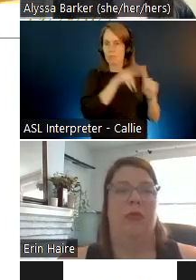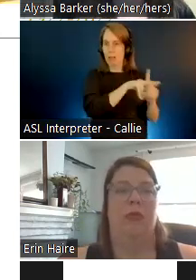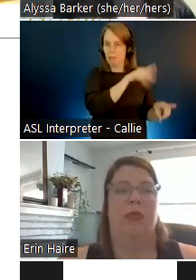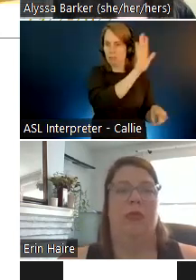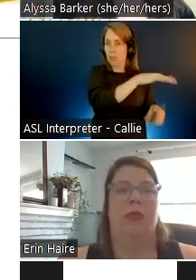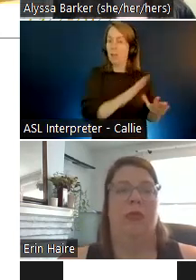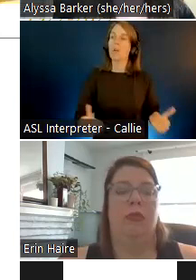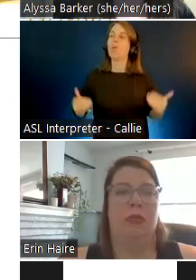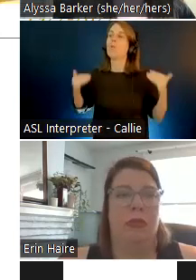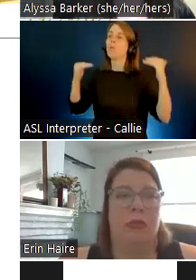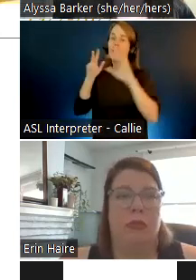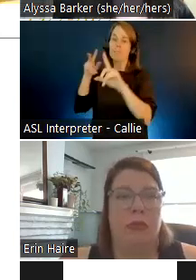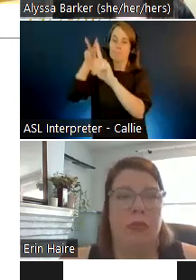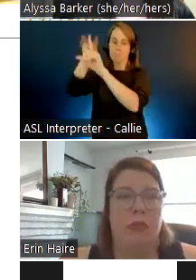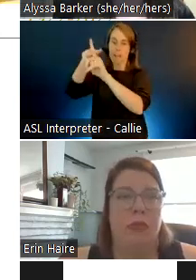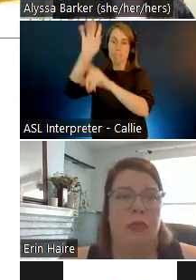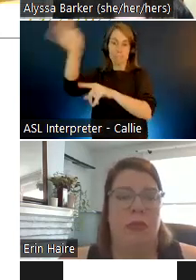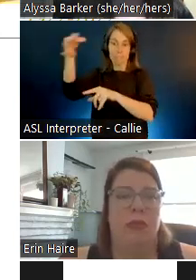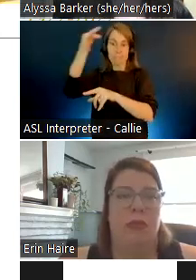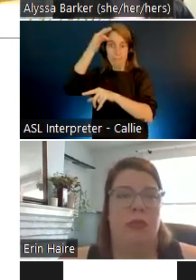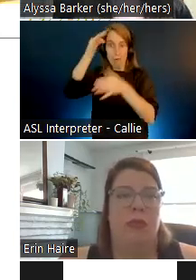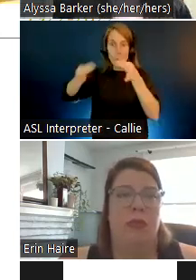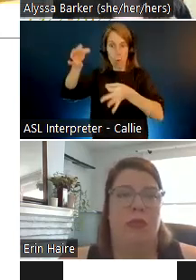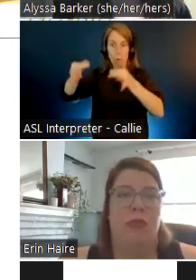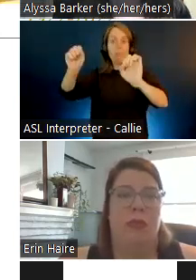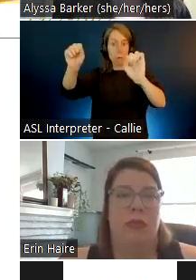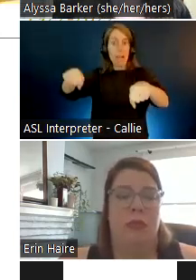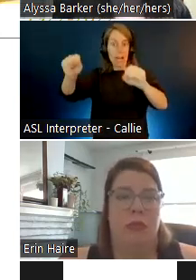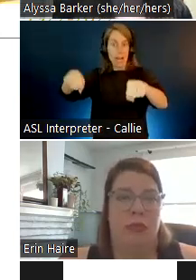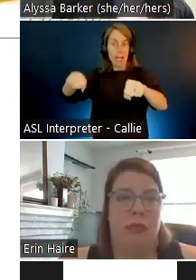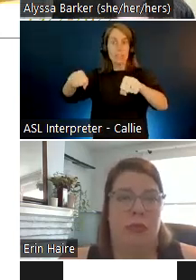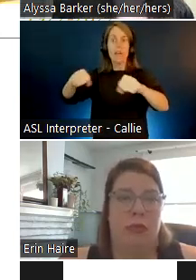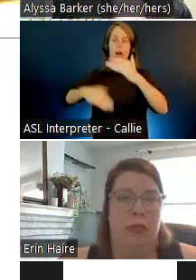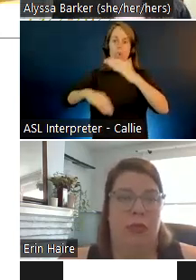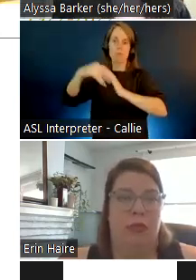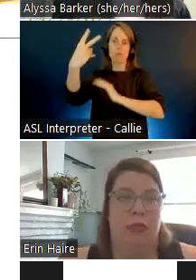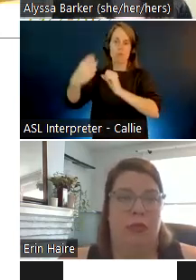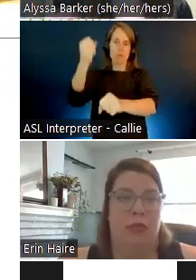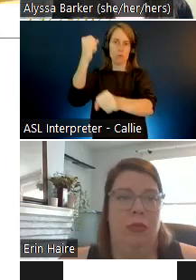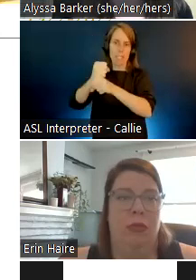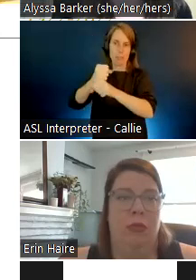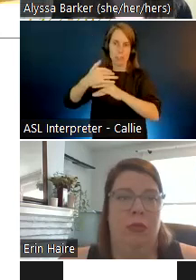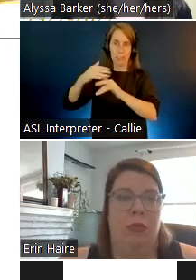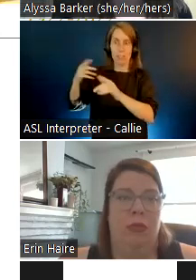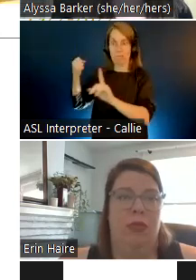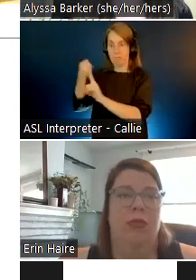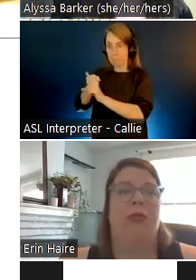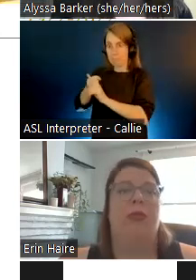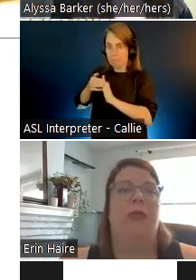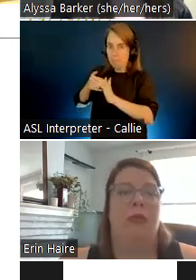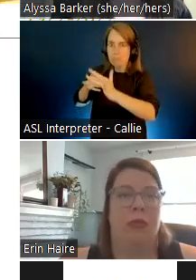do file with us or with HUD that that timeline of two years to file pauses during the course of the